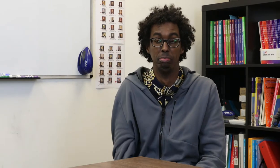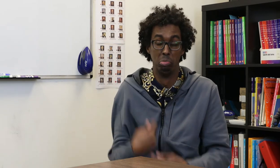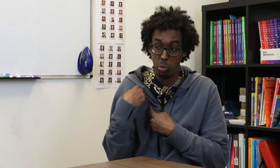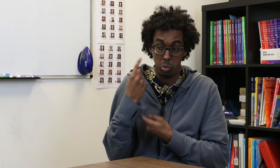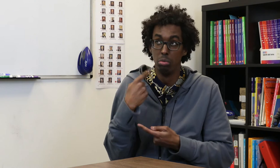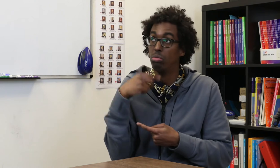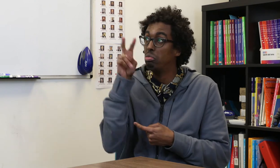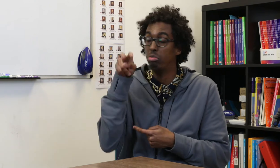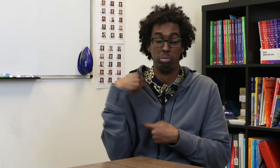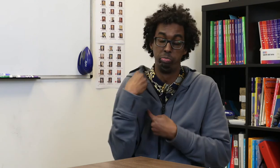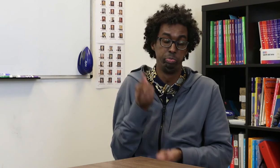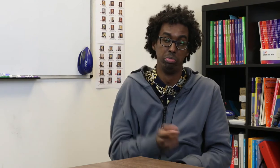The whole time I would look, the whole time.